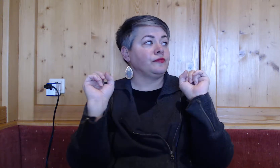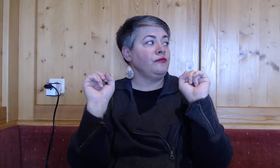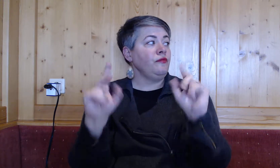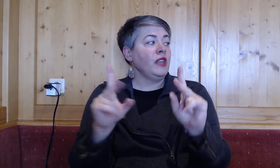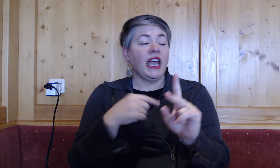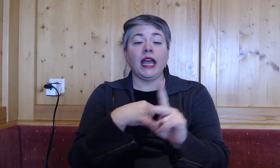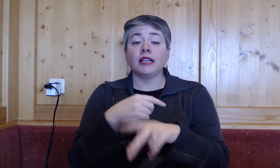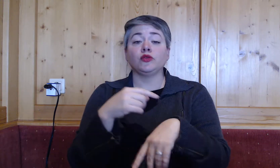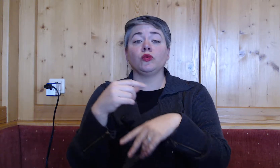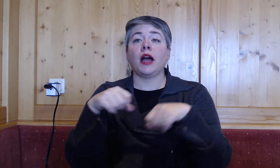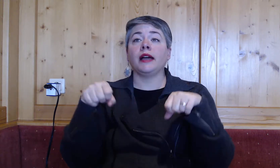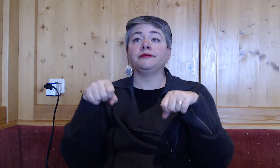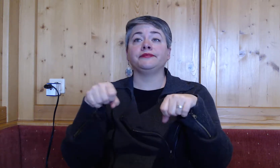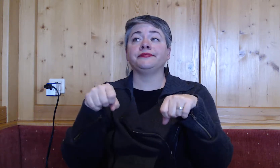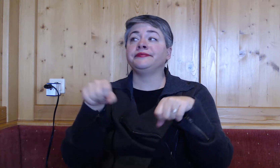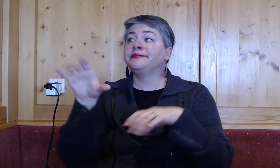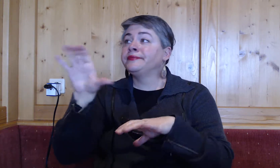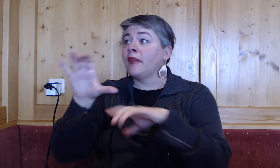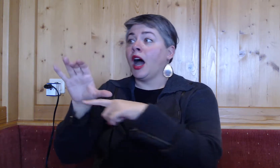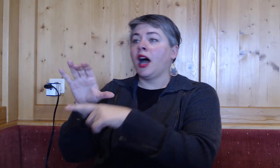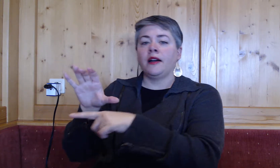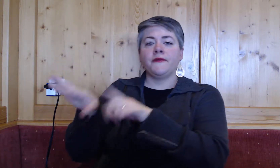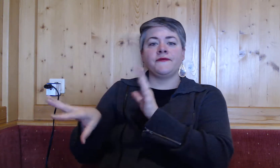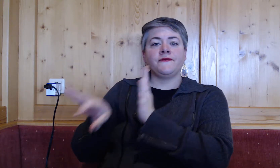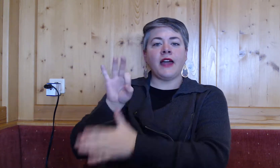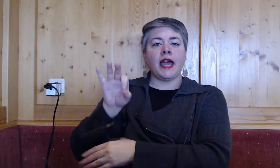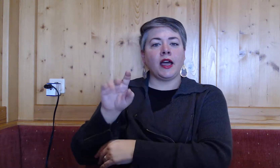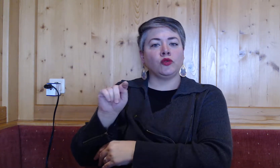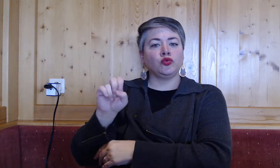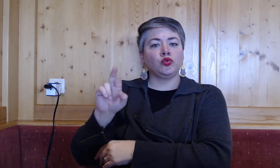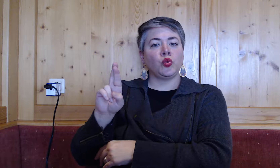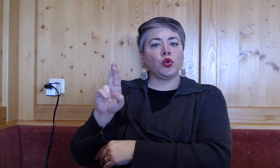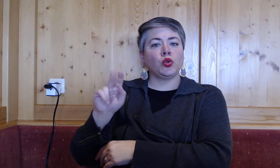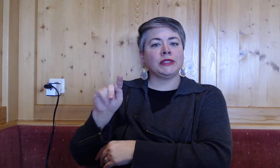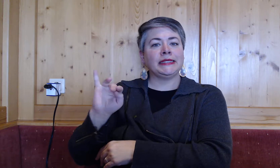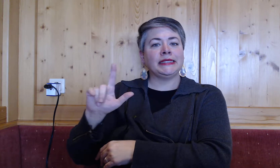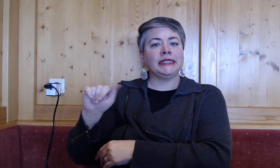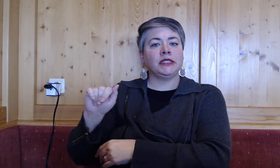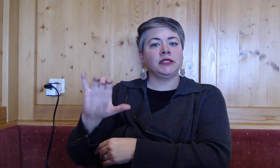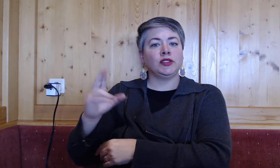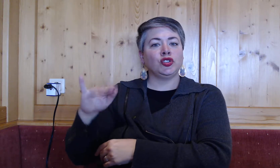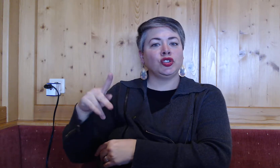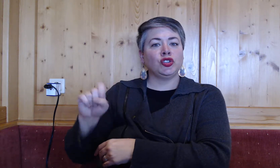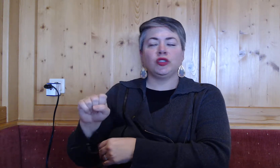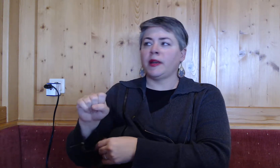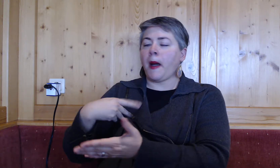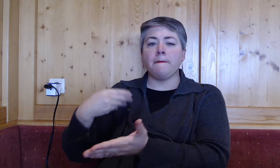I enter the store and first thing I see are tortilla chips.